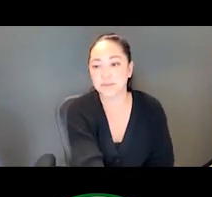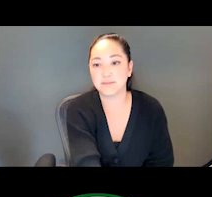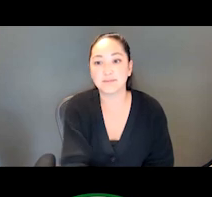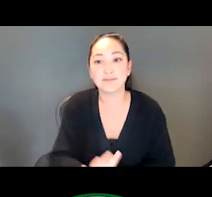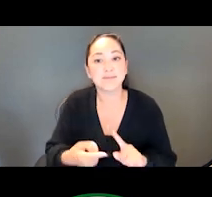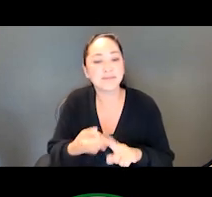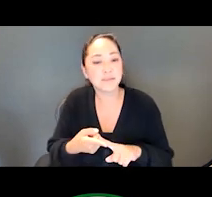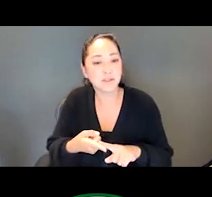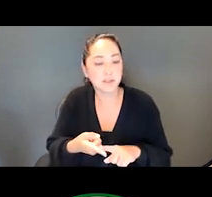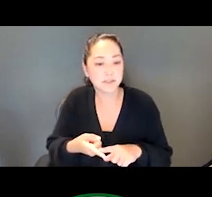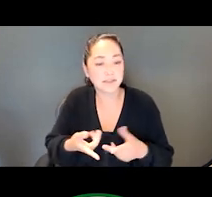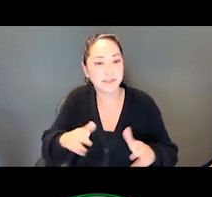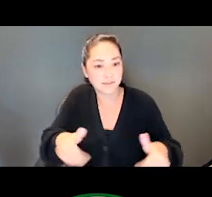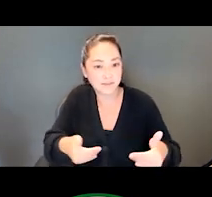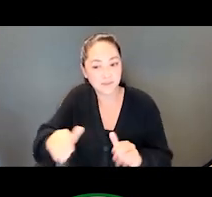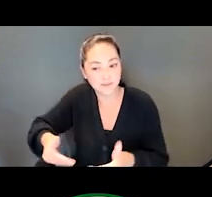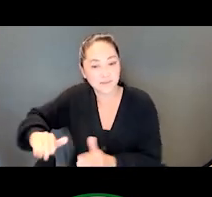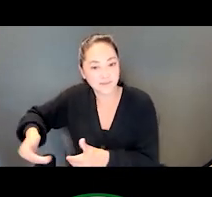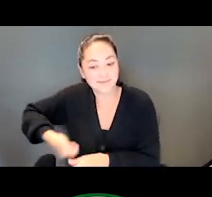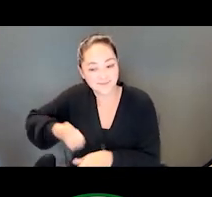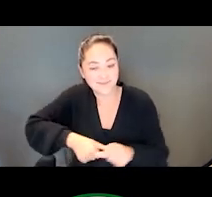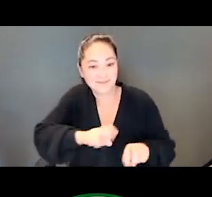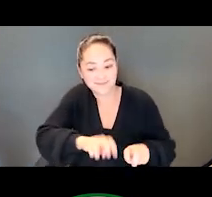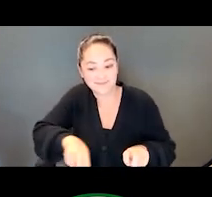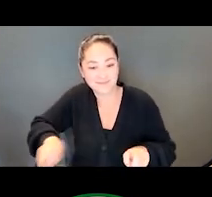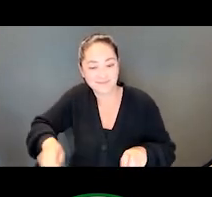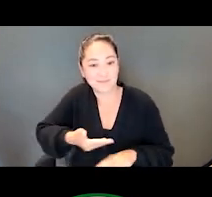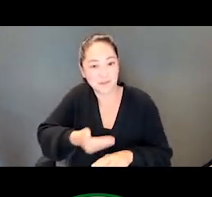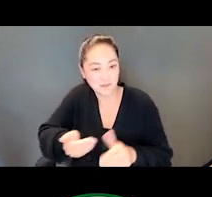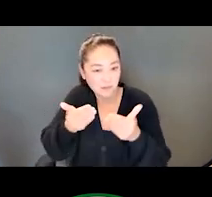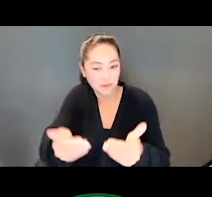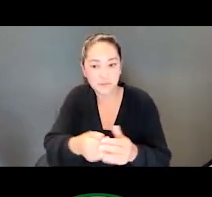is the owner of Atlantic Accessibility in Nova Scotia.